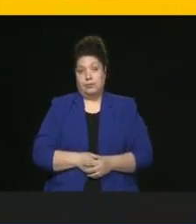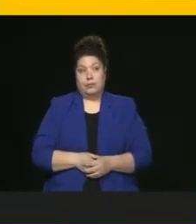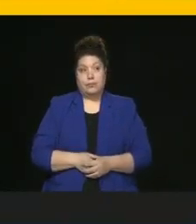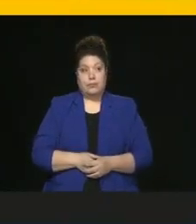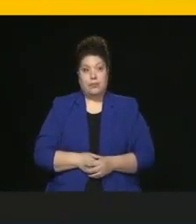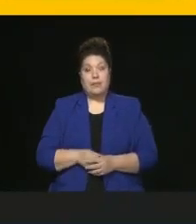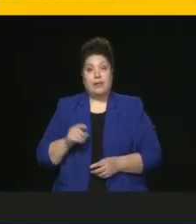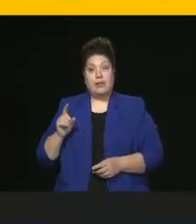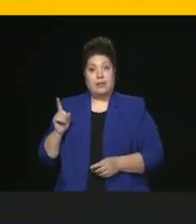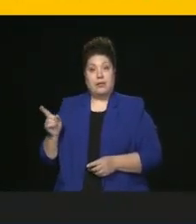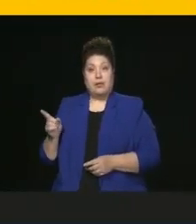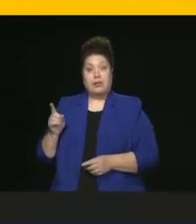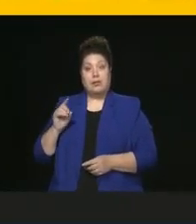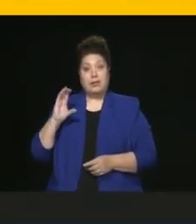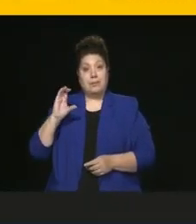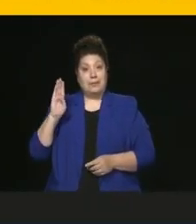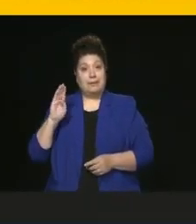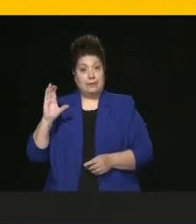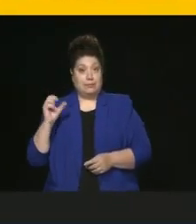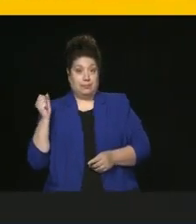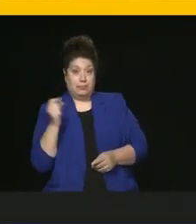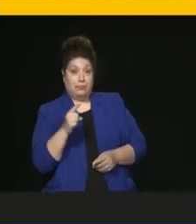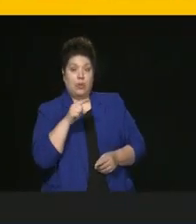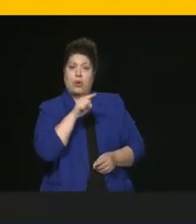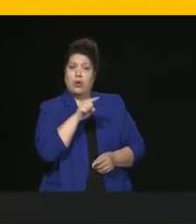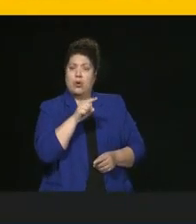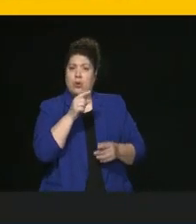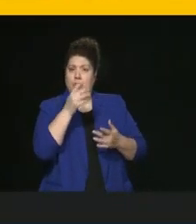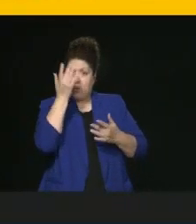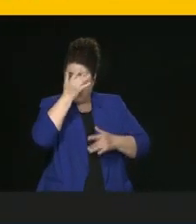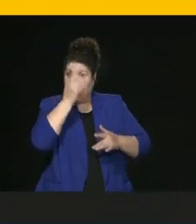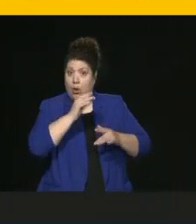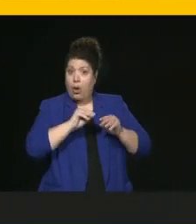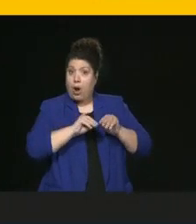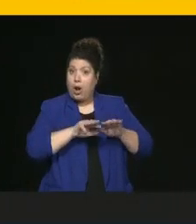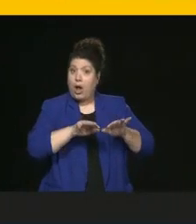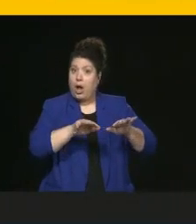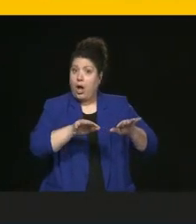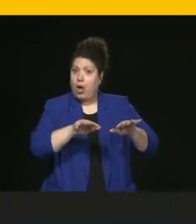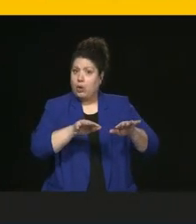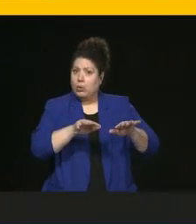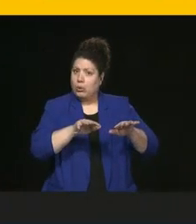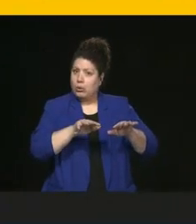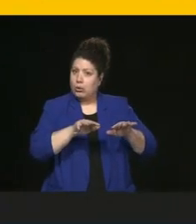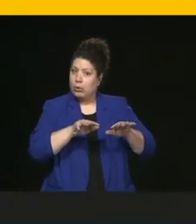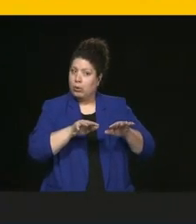JULIE VAN DUSEN, CBC US. DR. TAM, WHEN YOU SAID THE